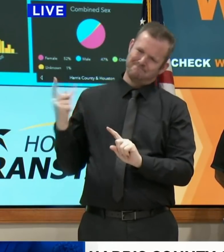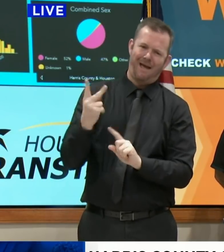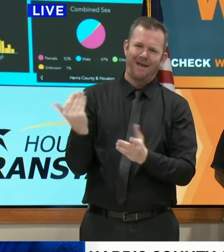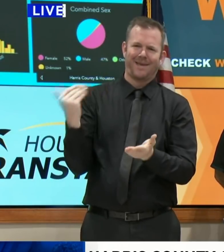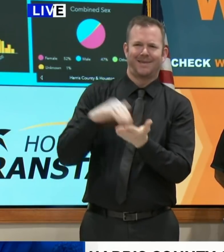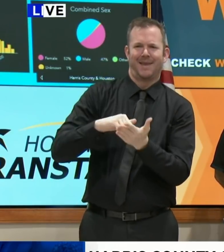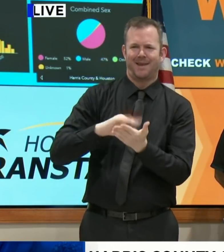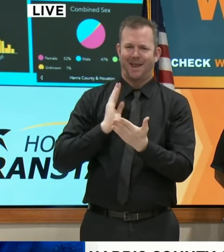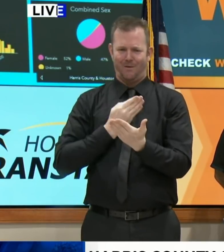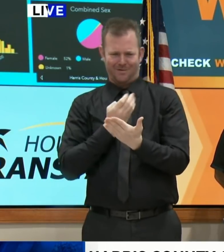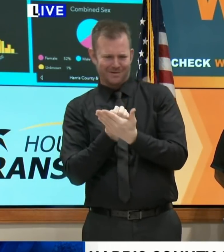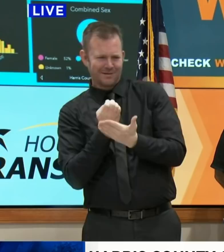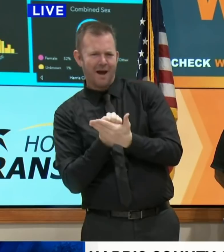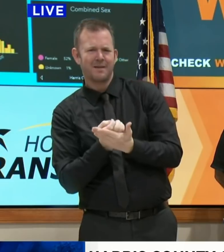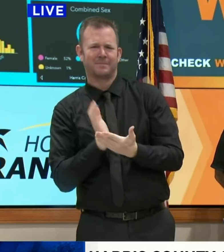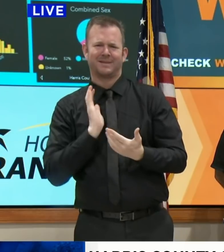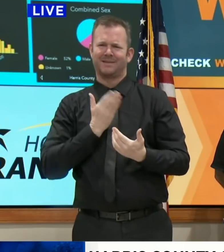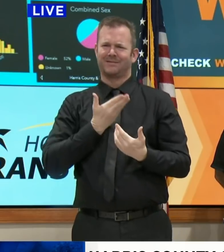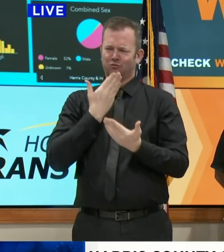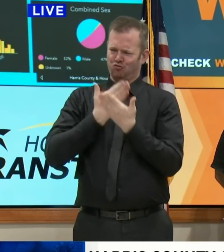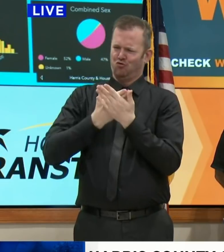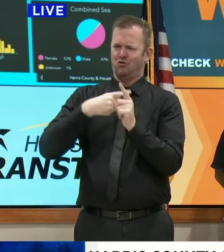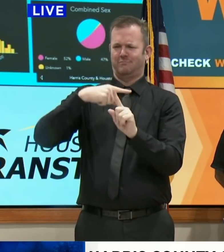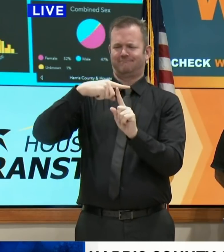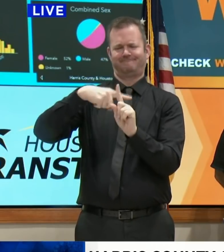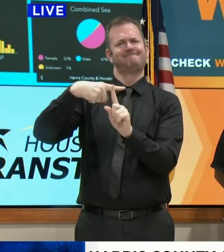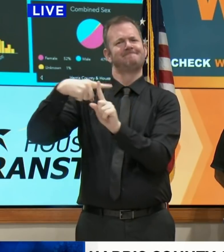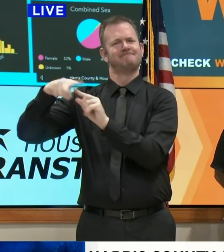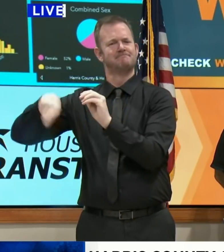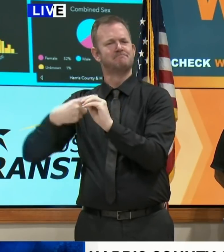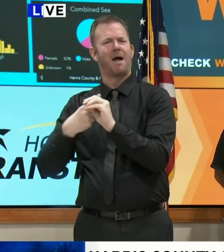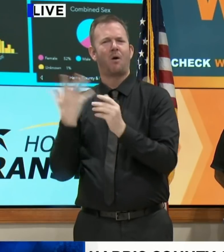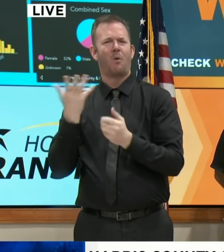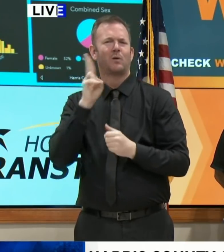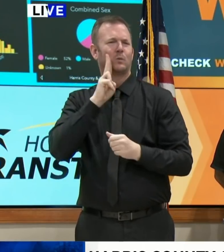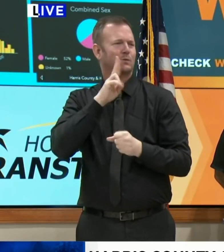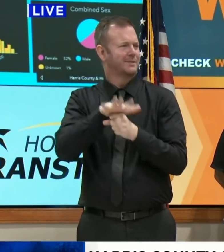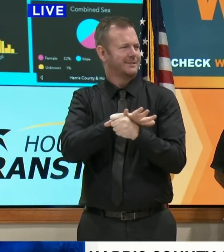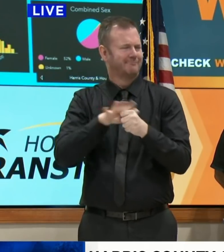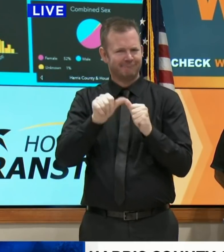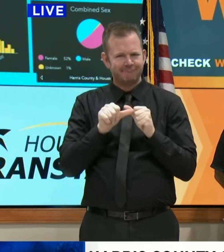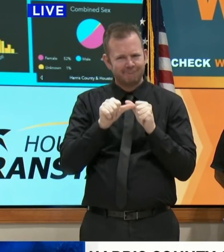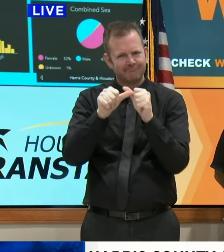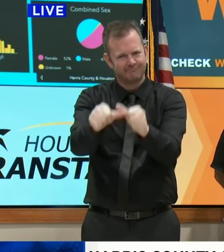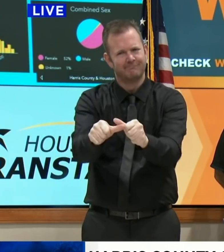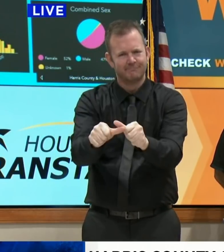on my watch I want to do everything I can to ensure that everything I can to ensure that at minimum we were where we at minimum we were where we were before